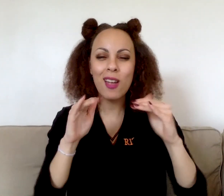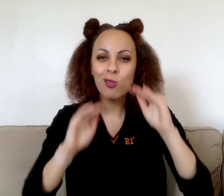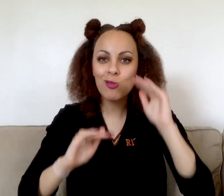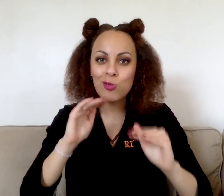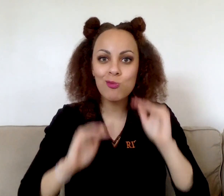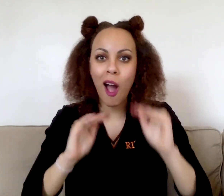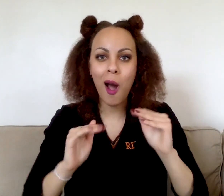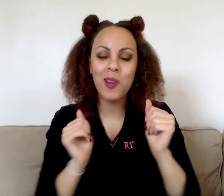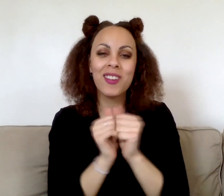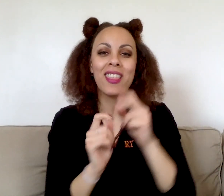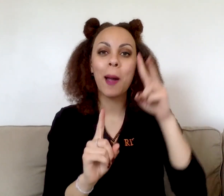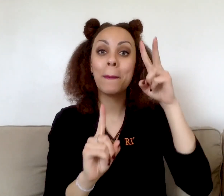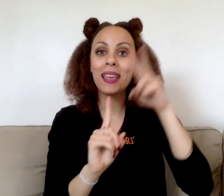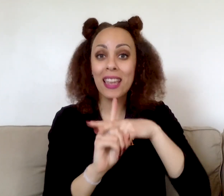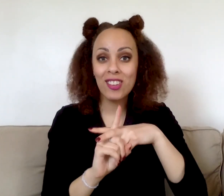All of us can play the drum,